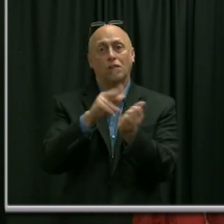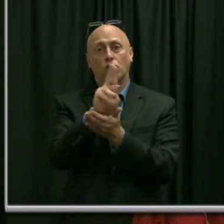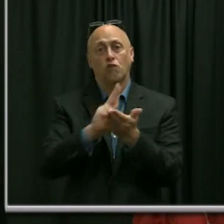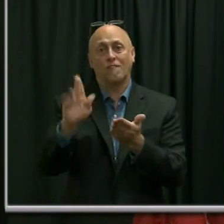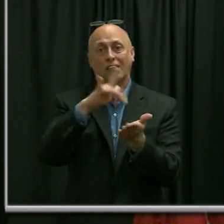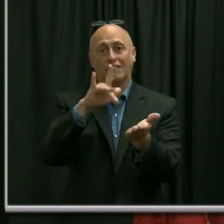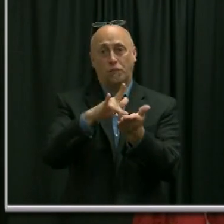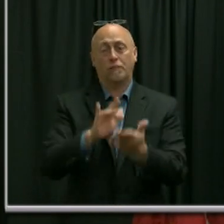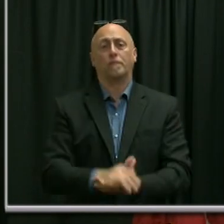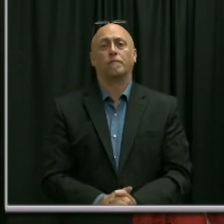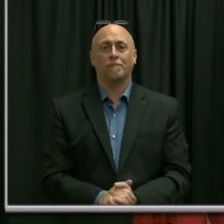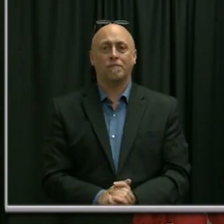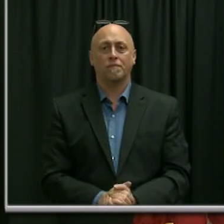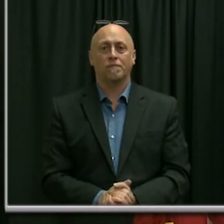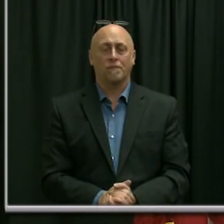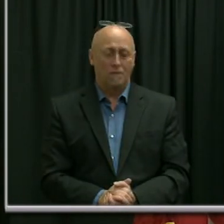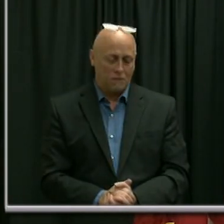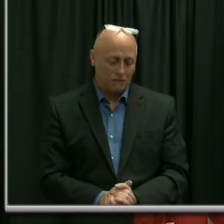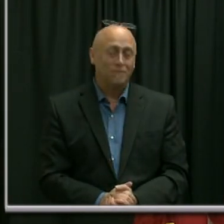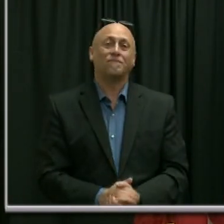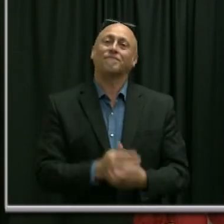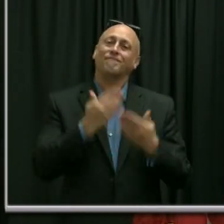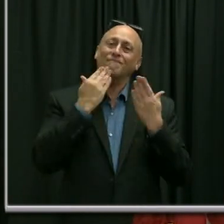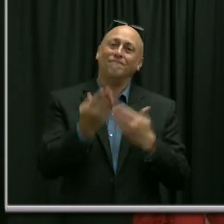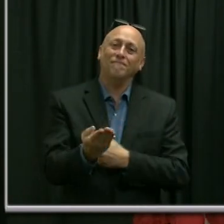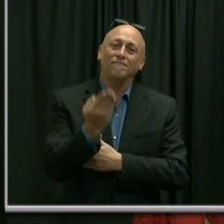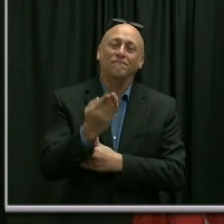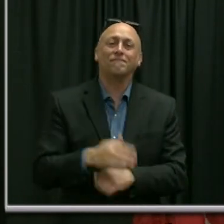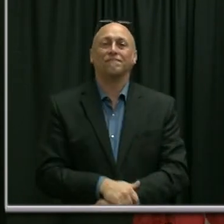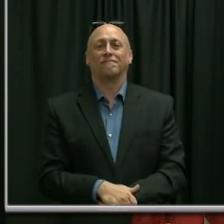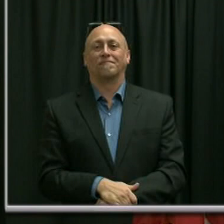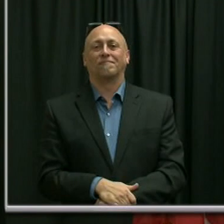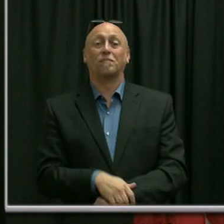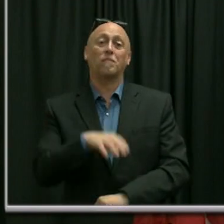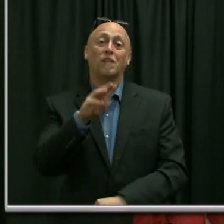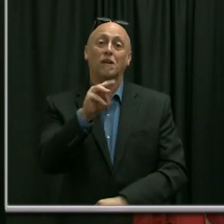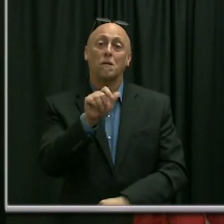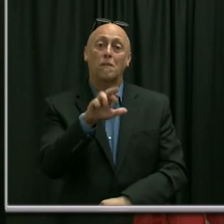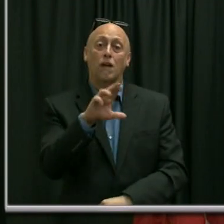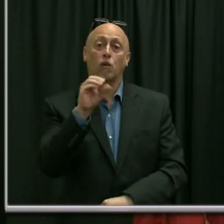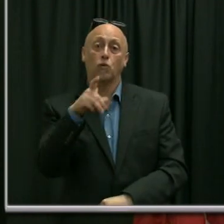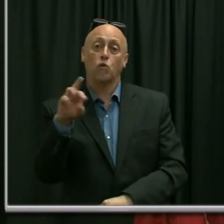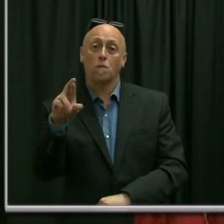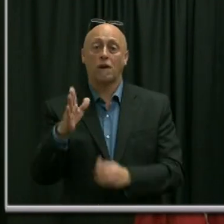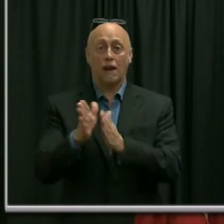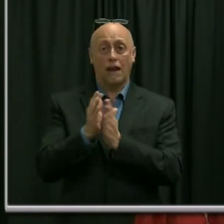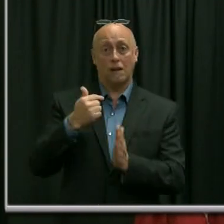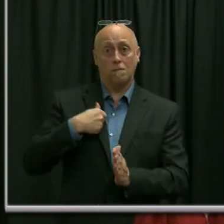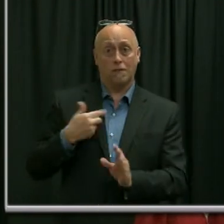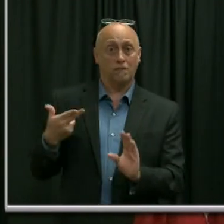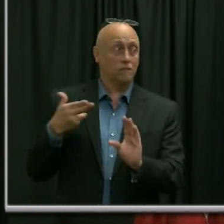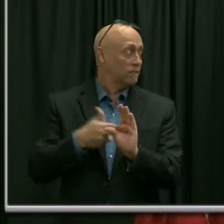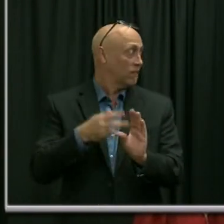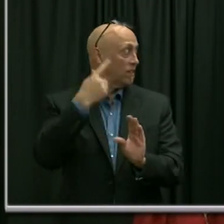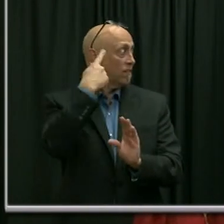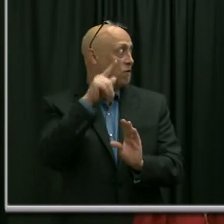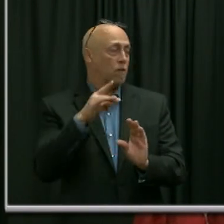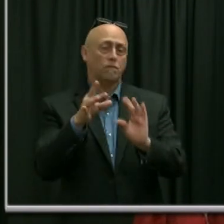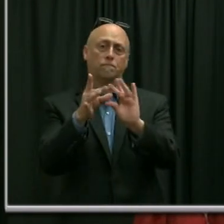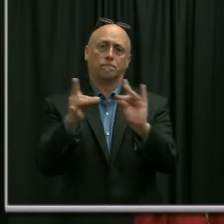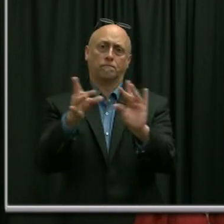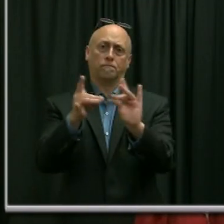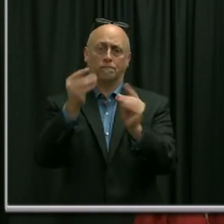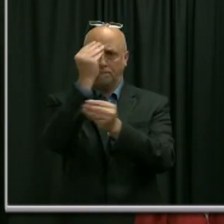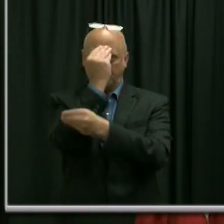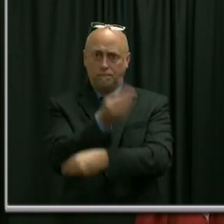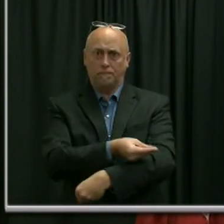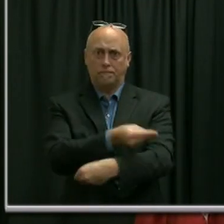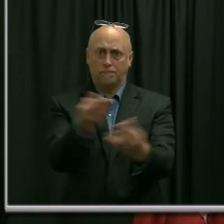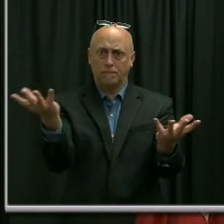MEDICAL CENTER. GOOD MORNING.